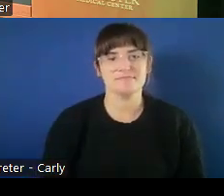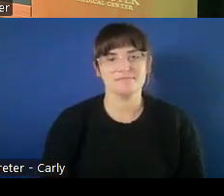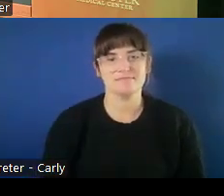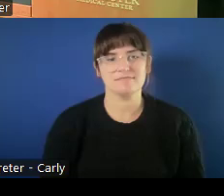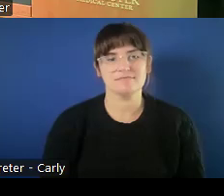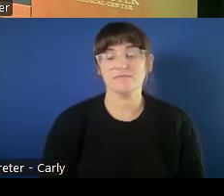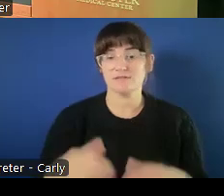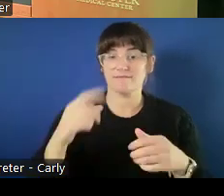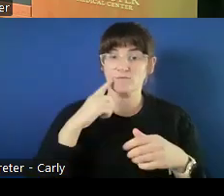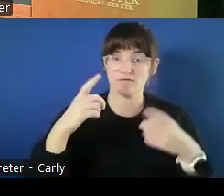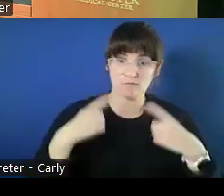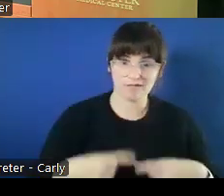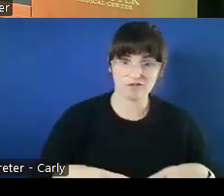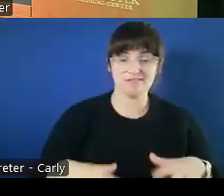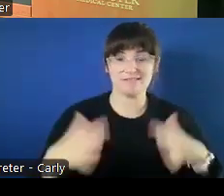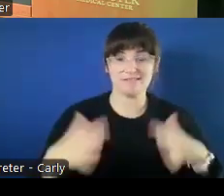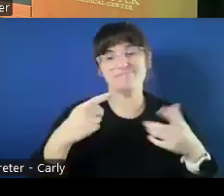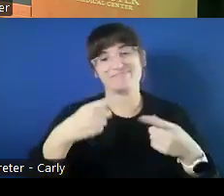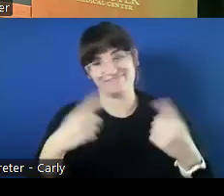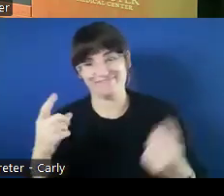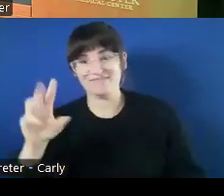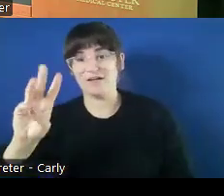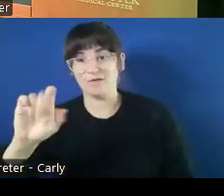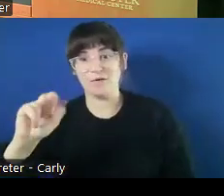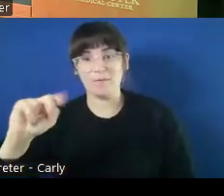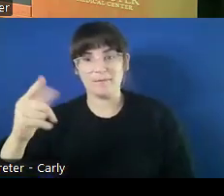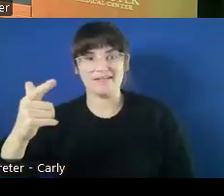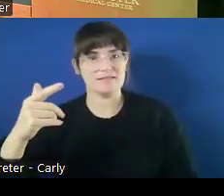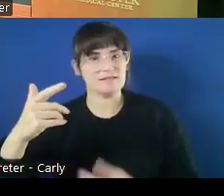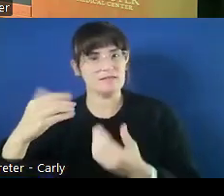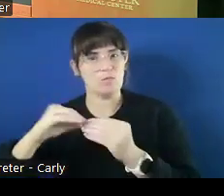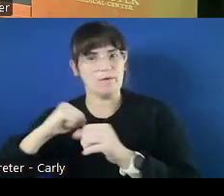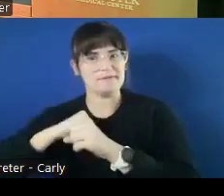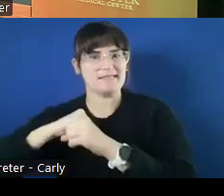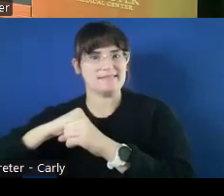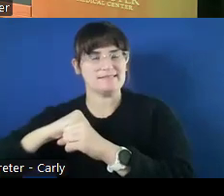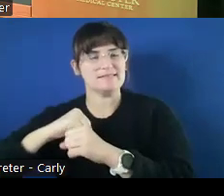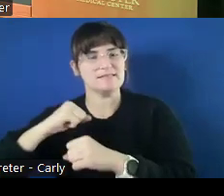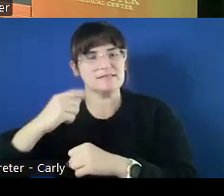depression and anxiety well-being actually is protective in terms of mortality in our overall